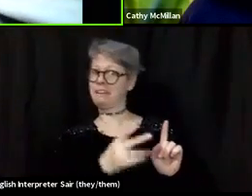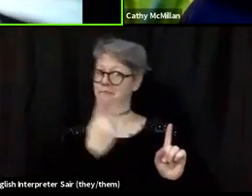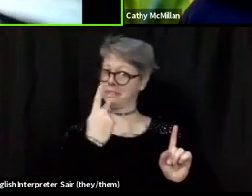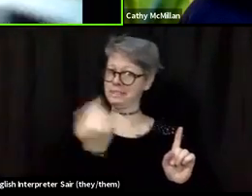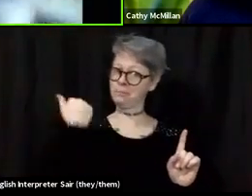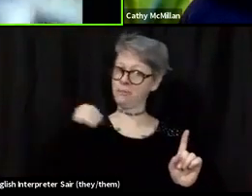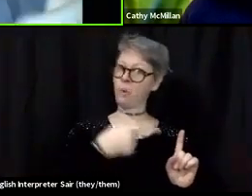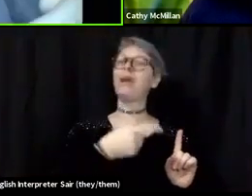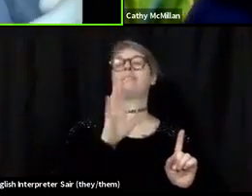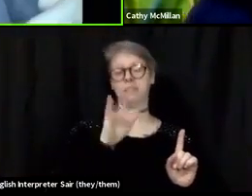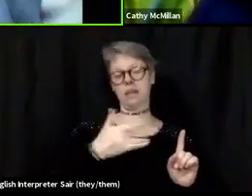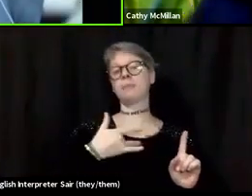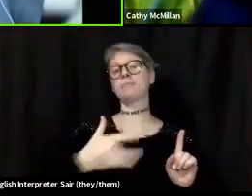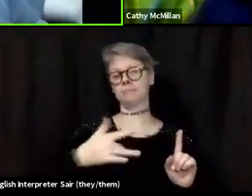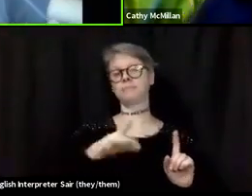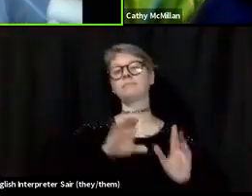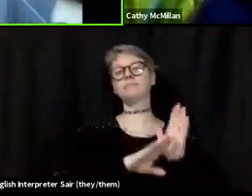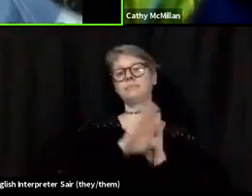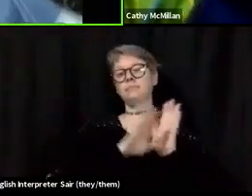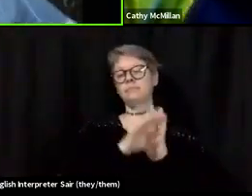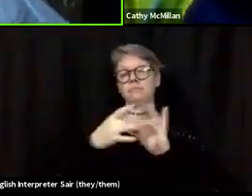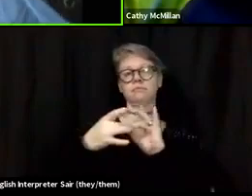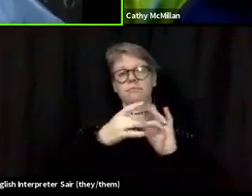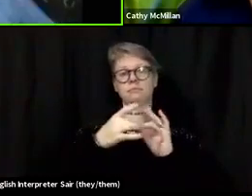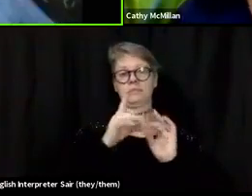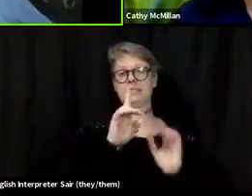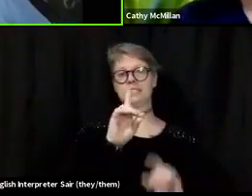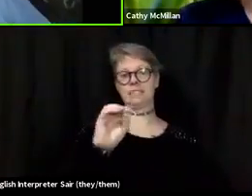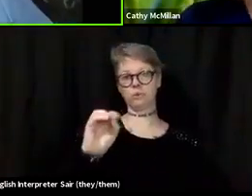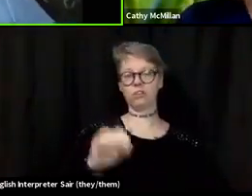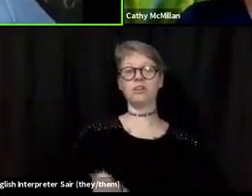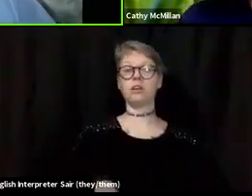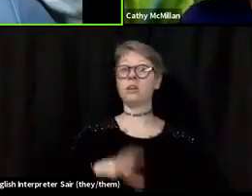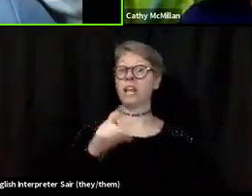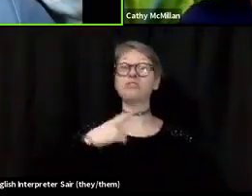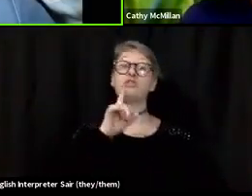different.